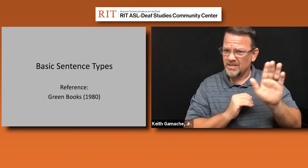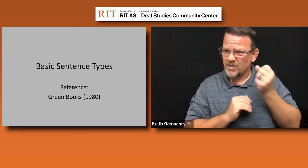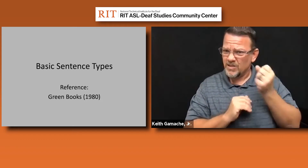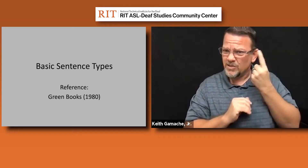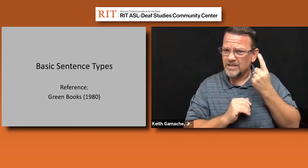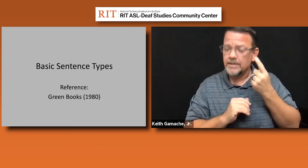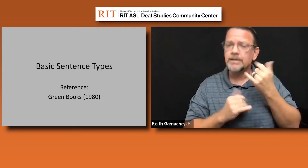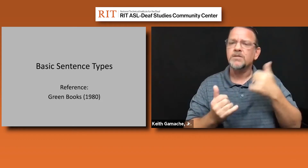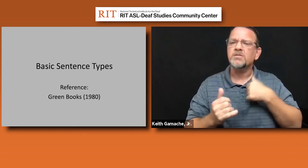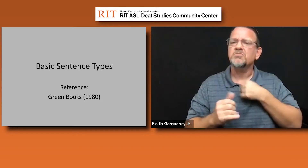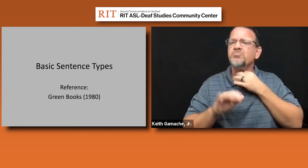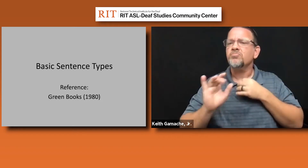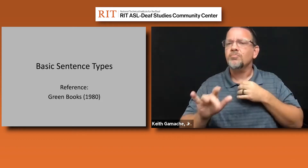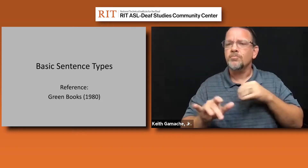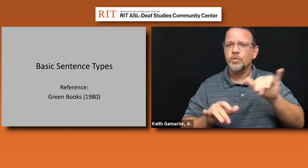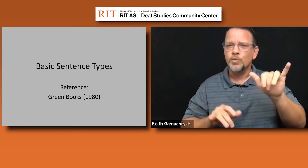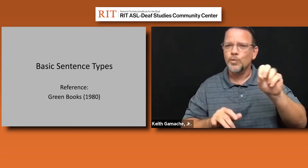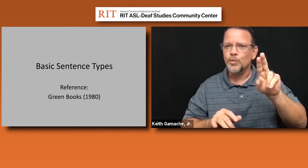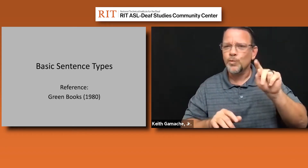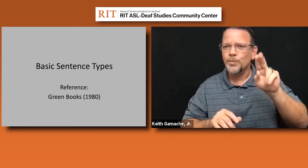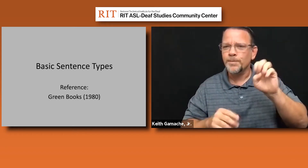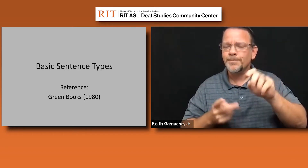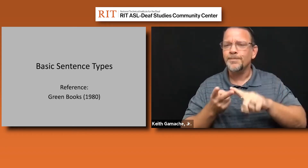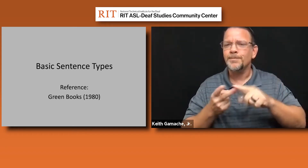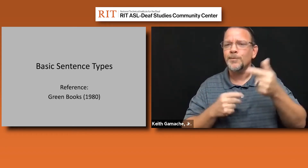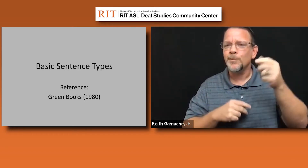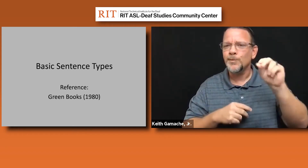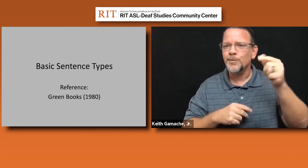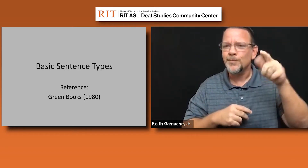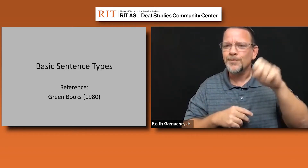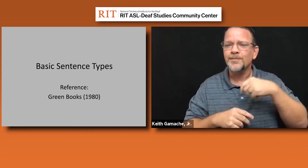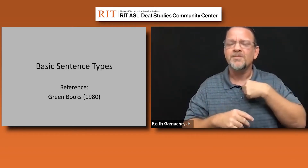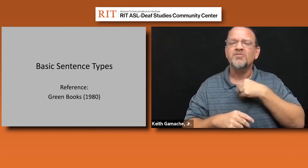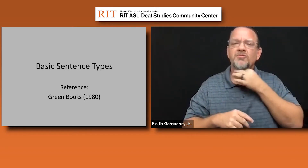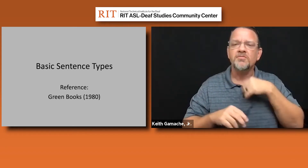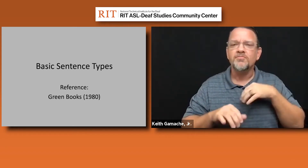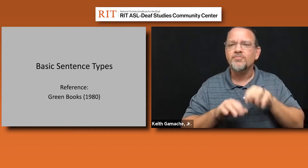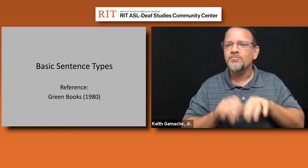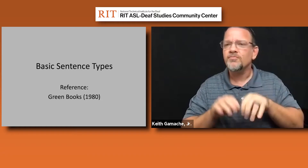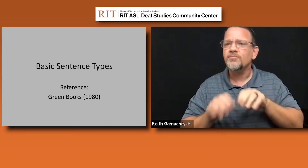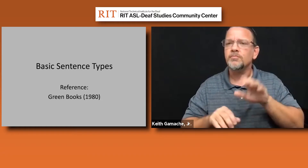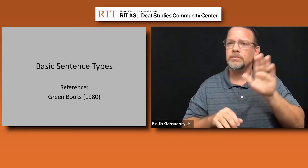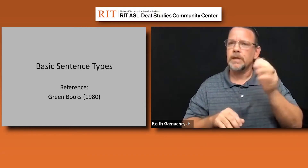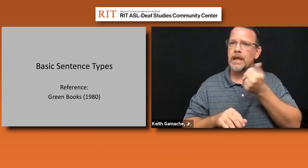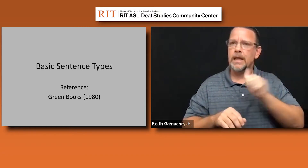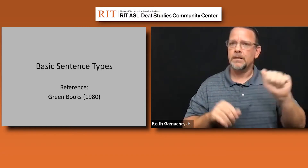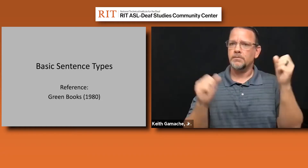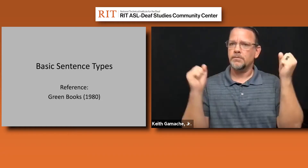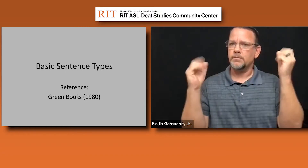but does their fluency of ASL match the level of understanding how they can explain